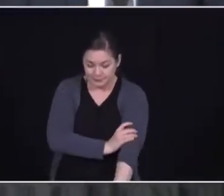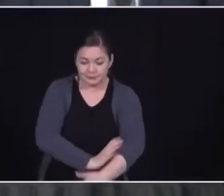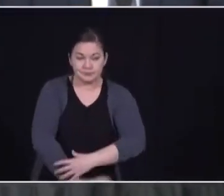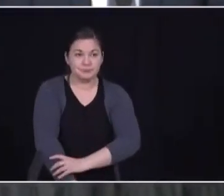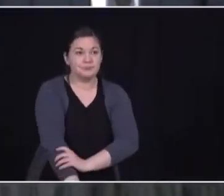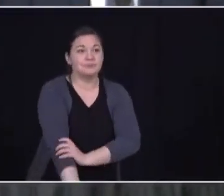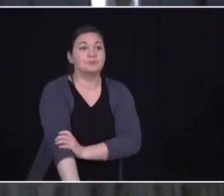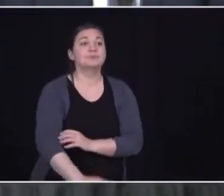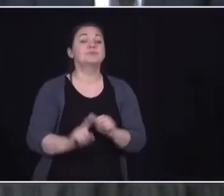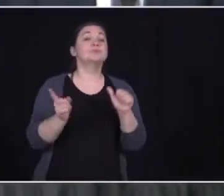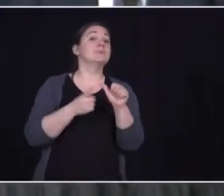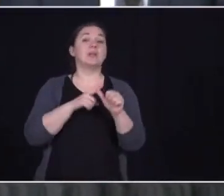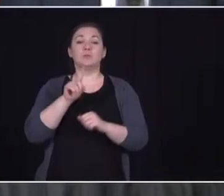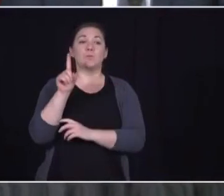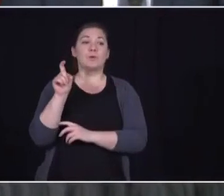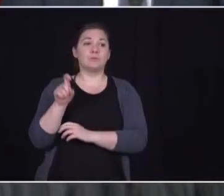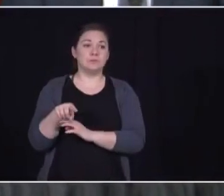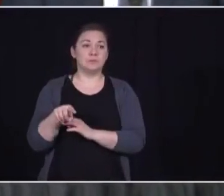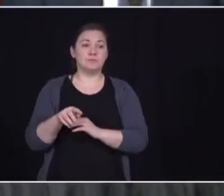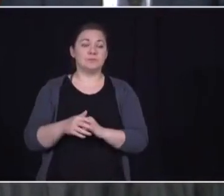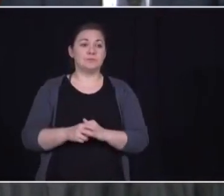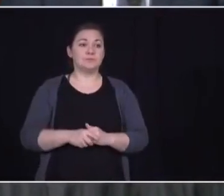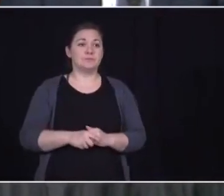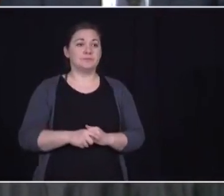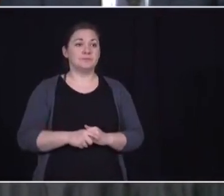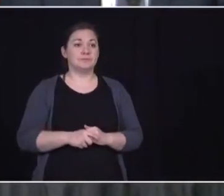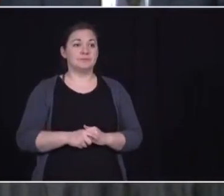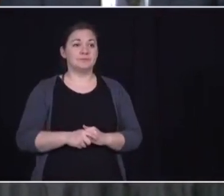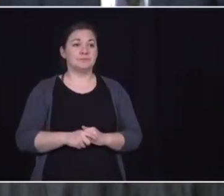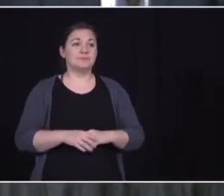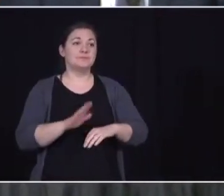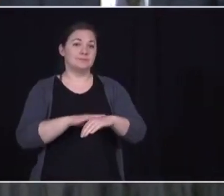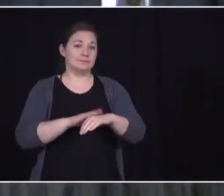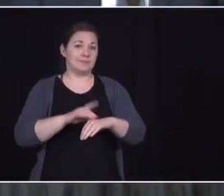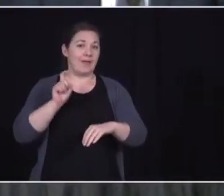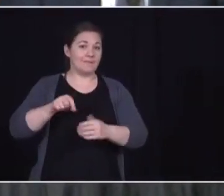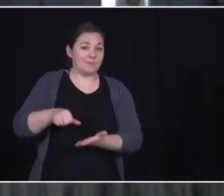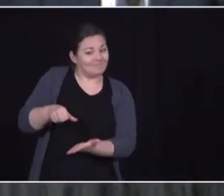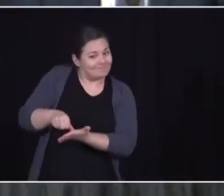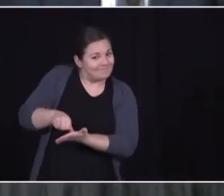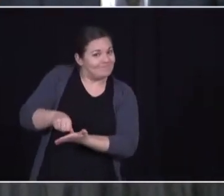Smith if you wanted to add anything to that? No, I think that is great, thank you.